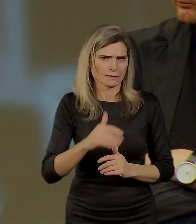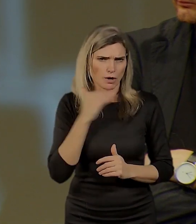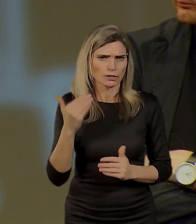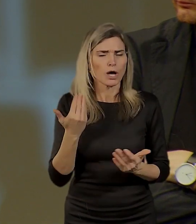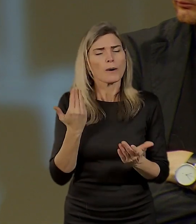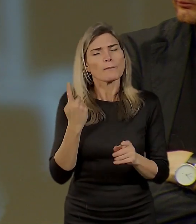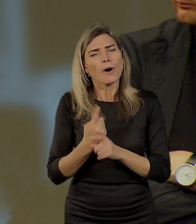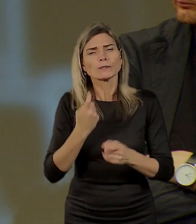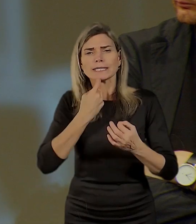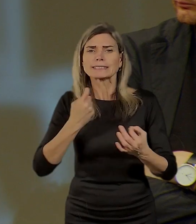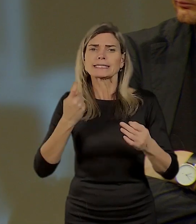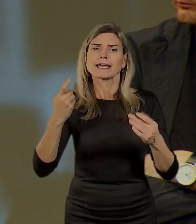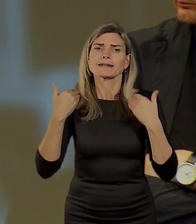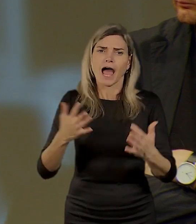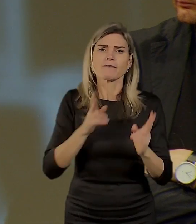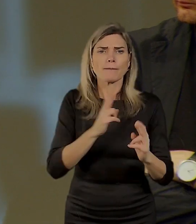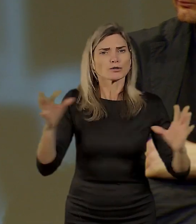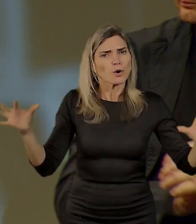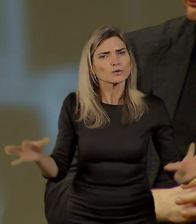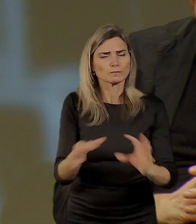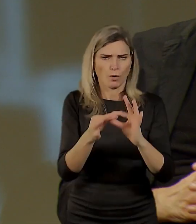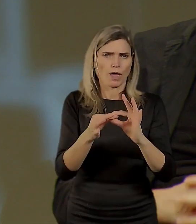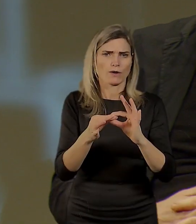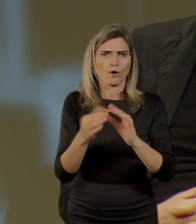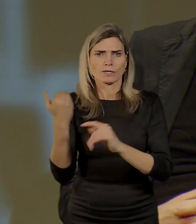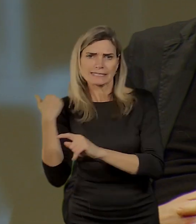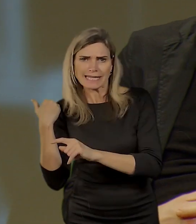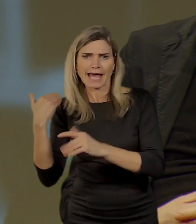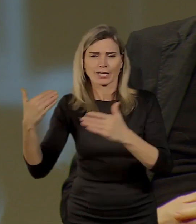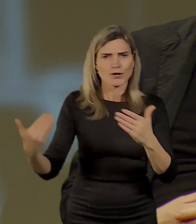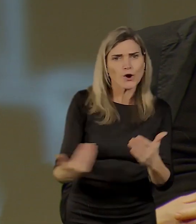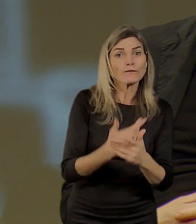And so that it is sufficient and for everyone needed.